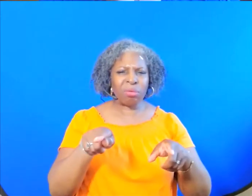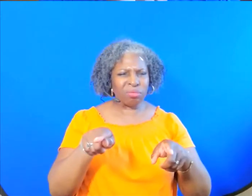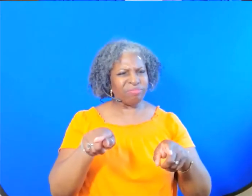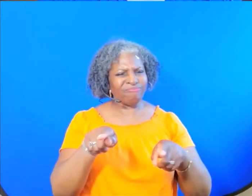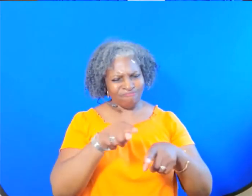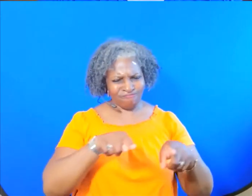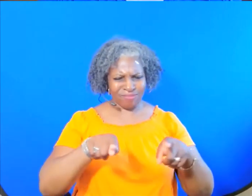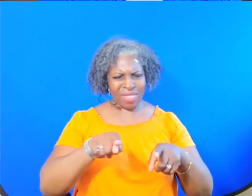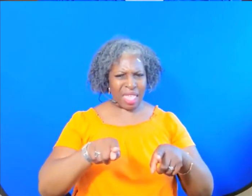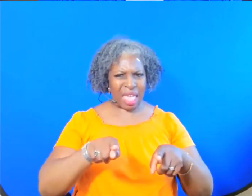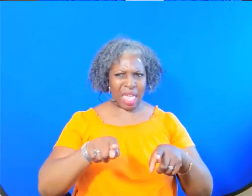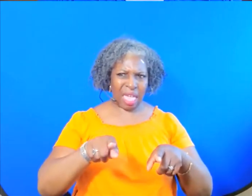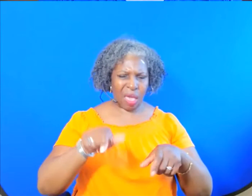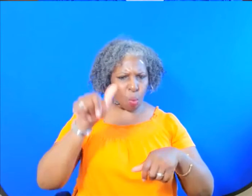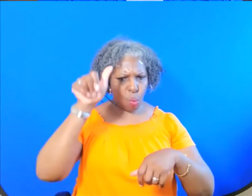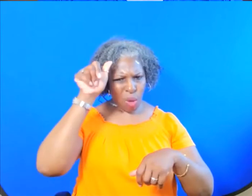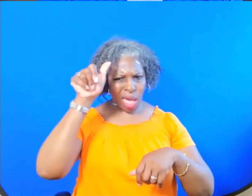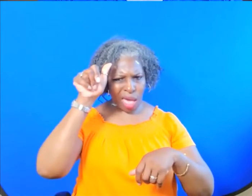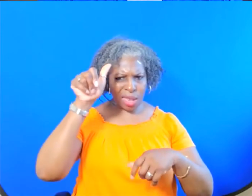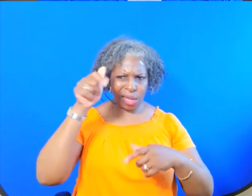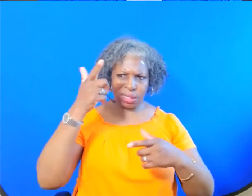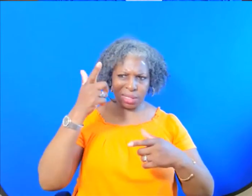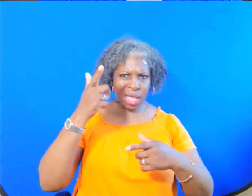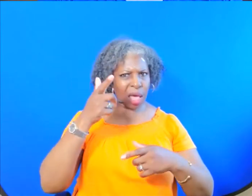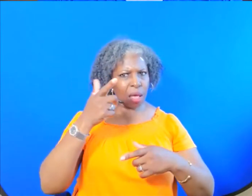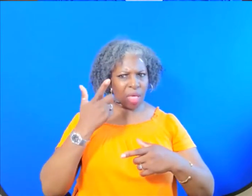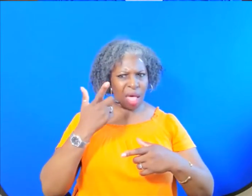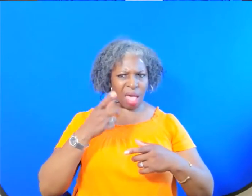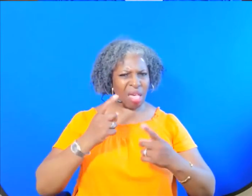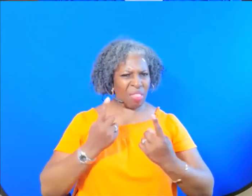awareness that things can't carry on as they current as they are.